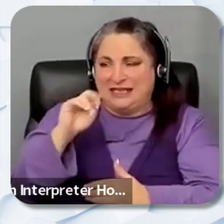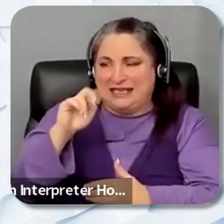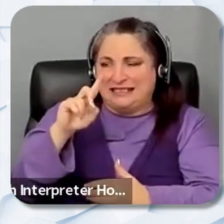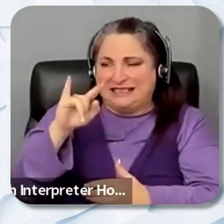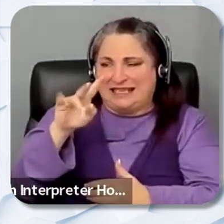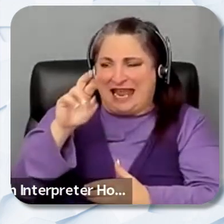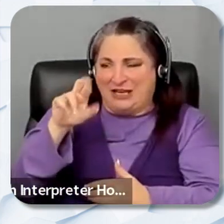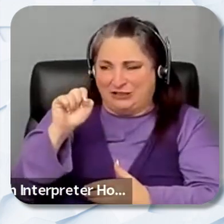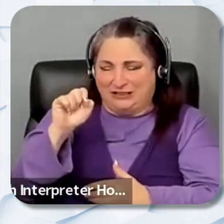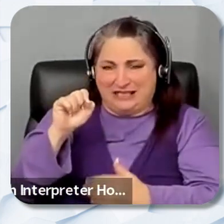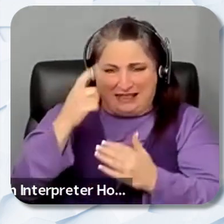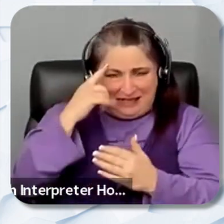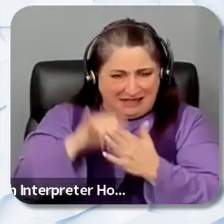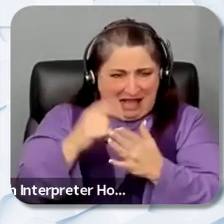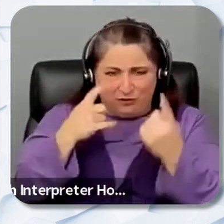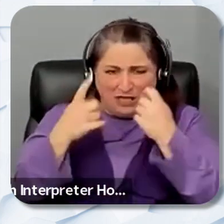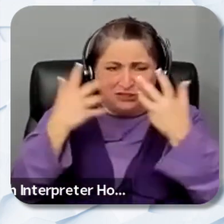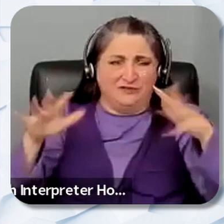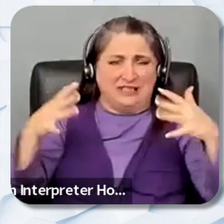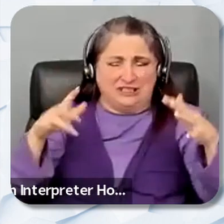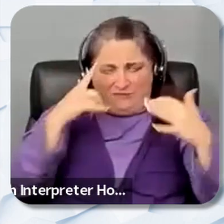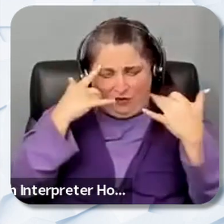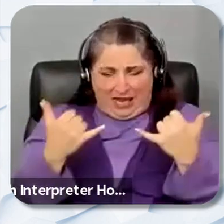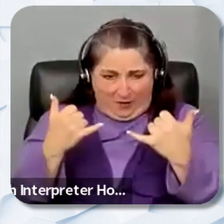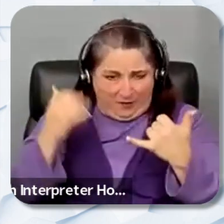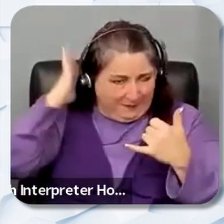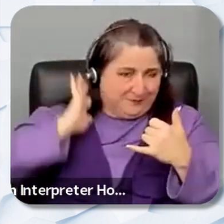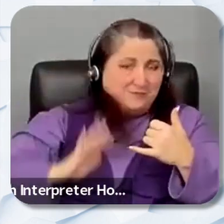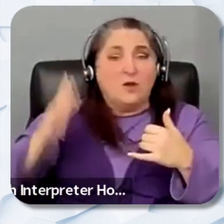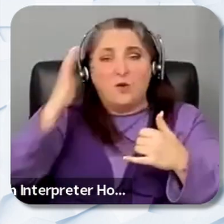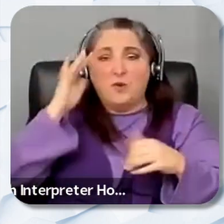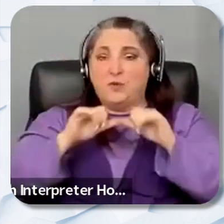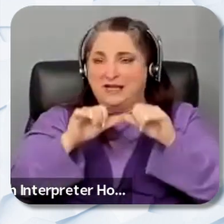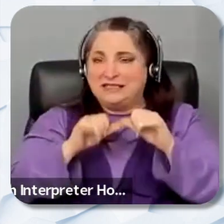that's all the questions that we have now. I'll continue to work through them if we get